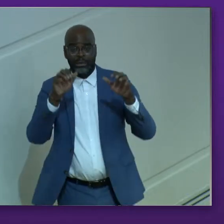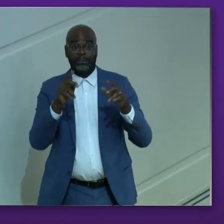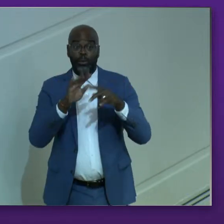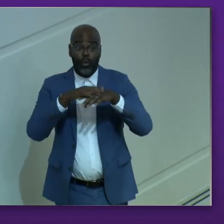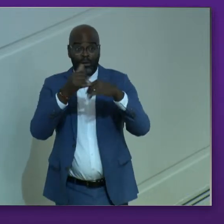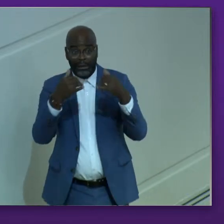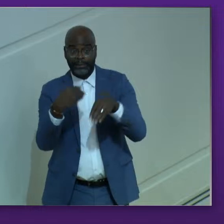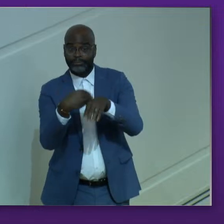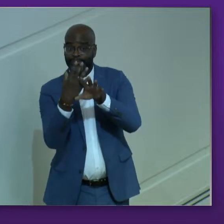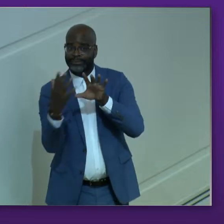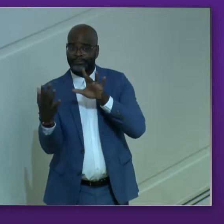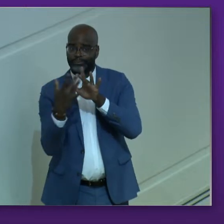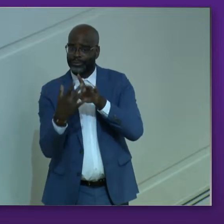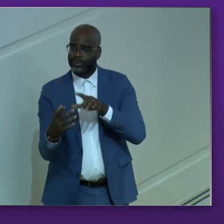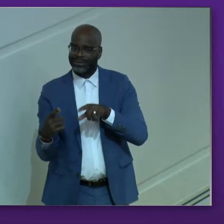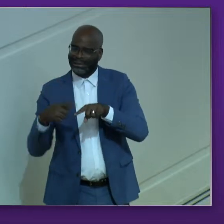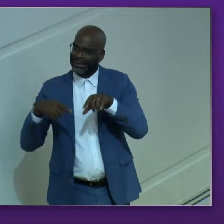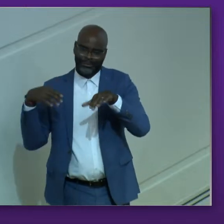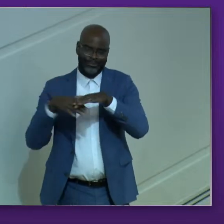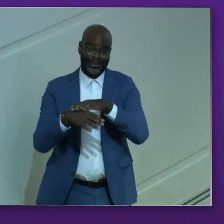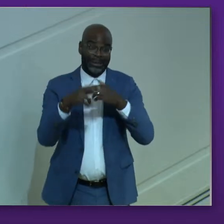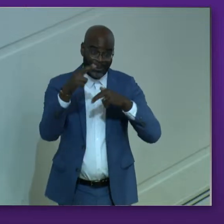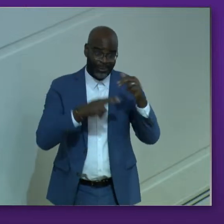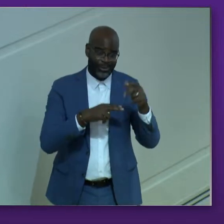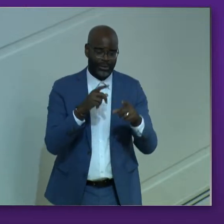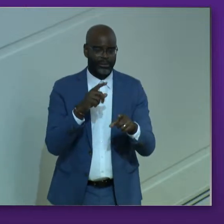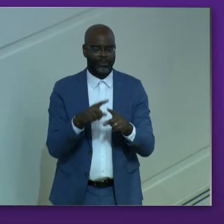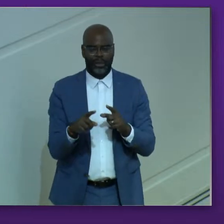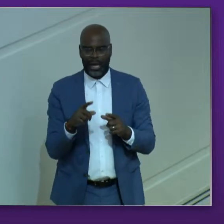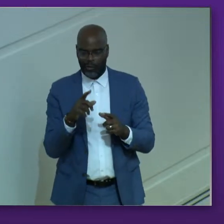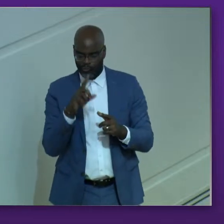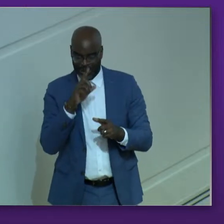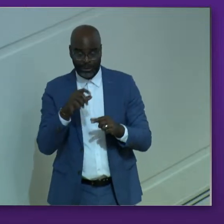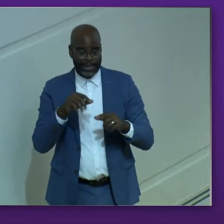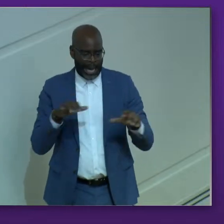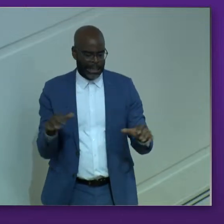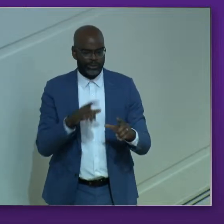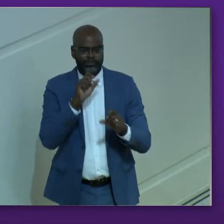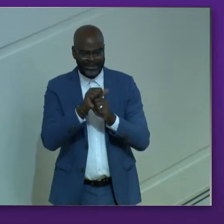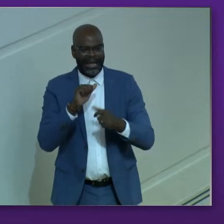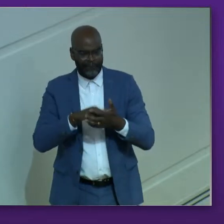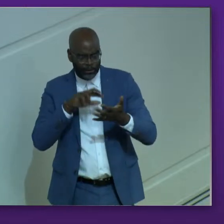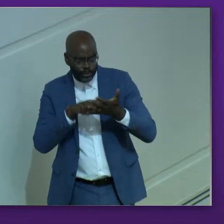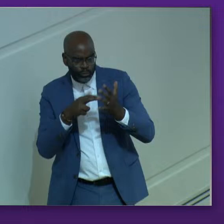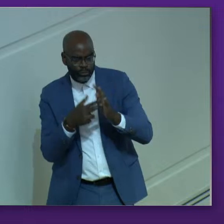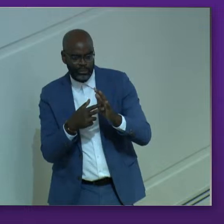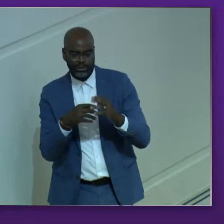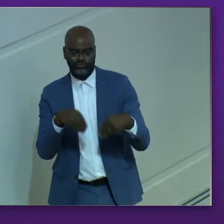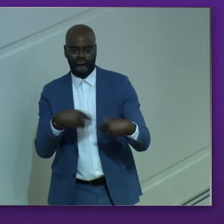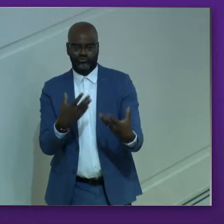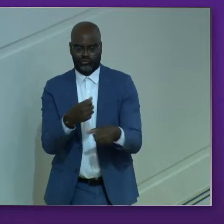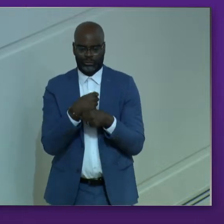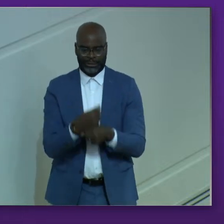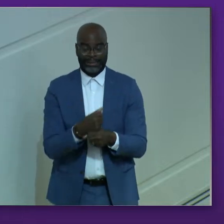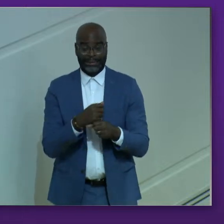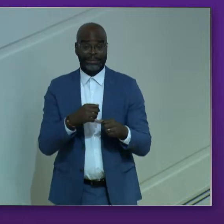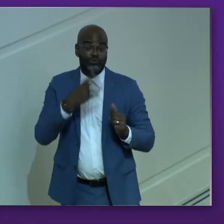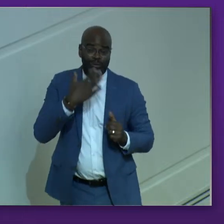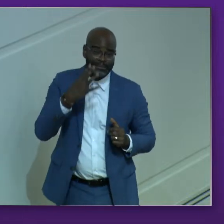WORKING TOWARDS AND WE ARE WORKING TOWARDS THOSE ASPIRATIONS WE HAVE DESIGNED FOR OUR INSTITUTION. THIS IS